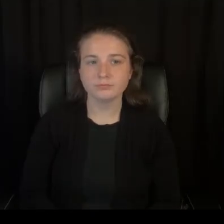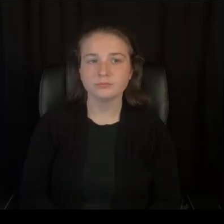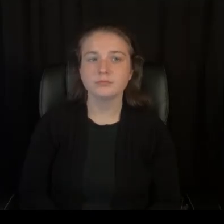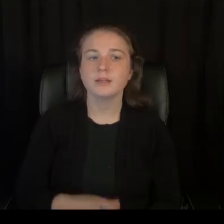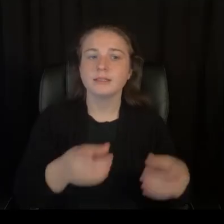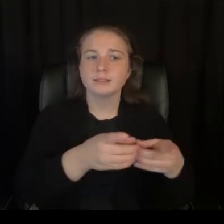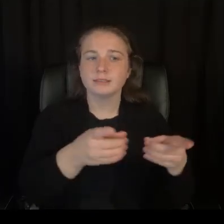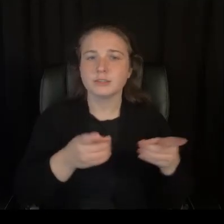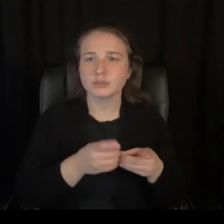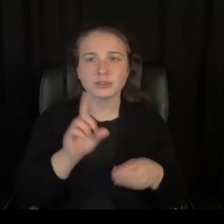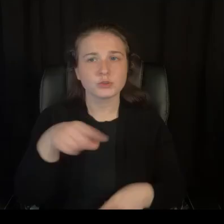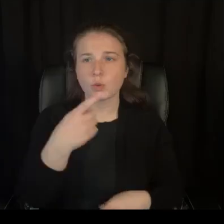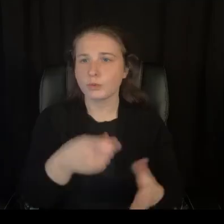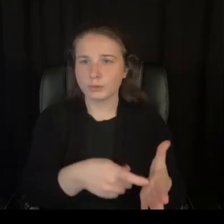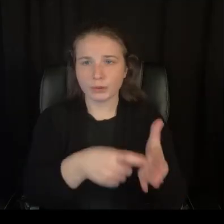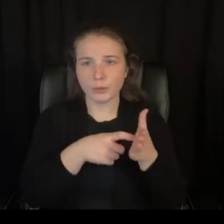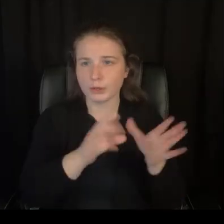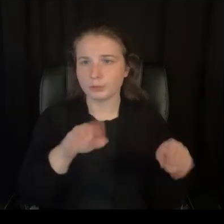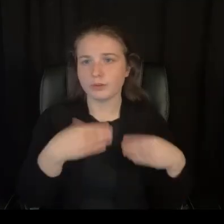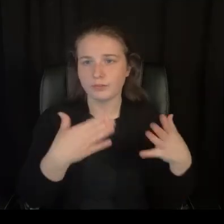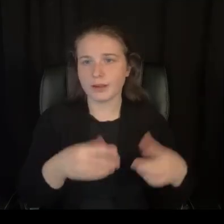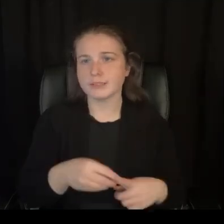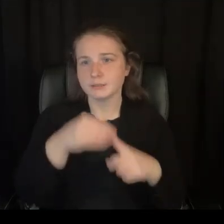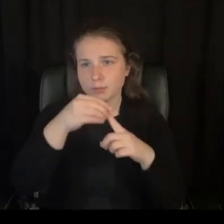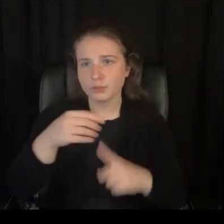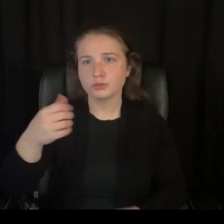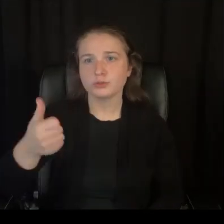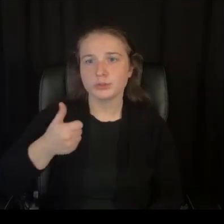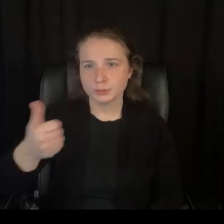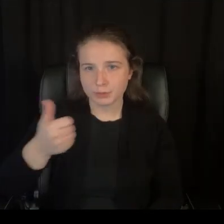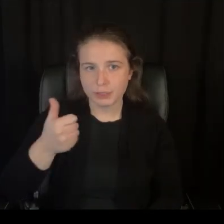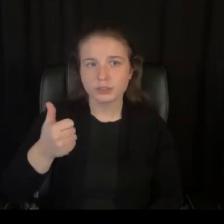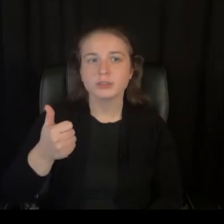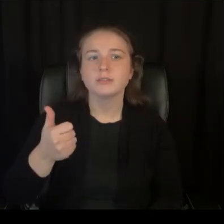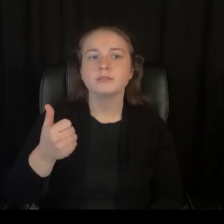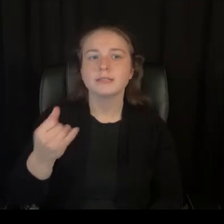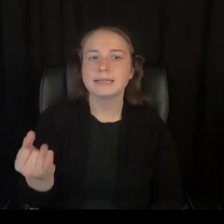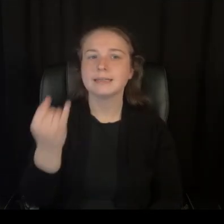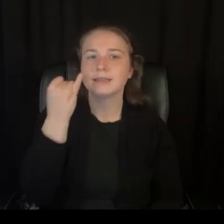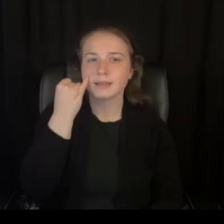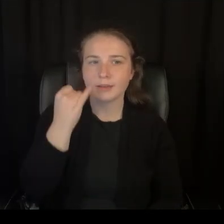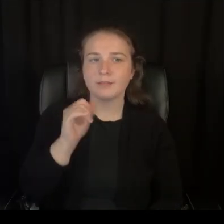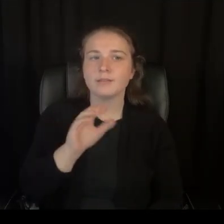A district is only obligated to provide special transportation when the Students